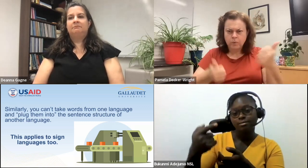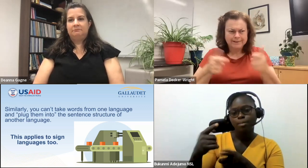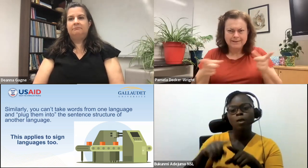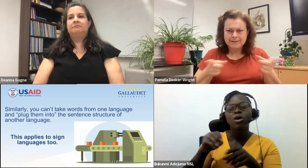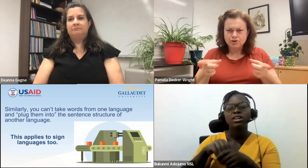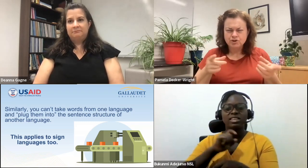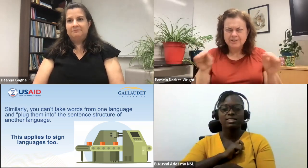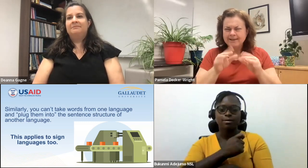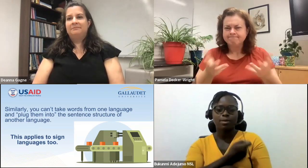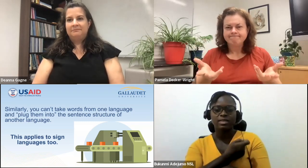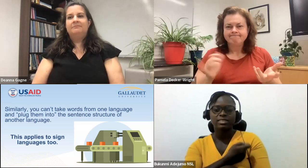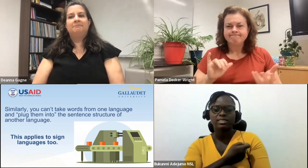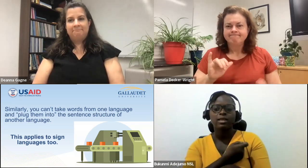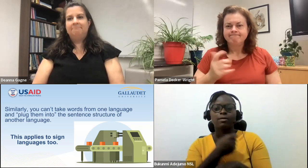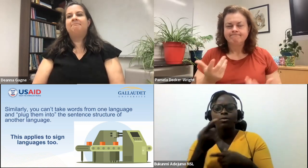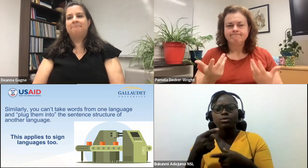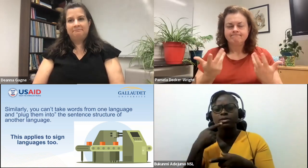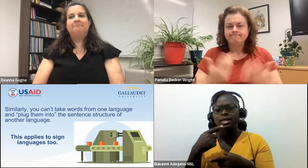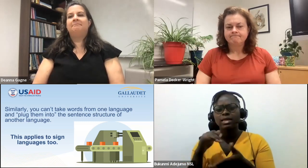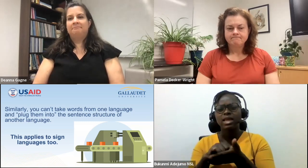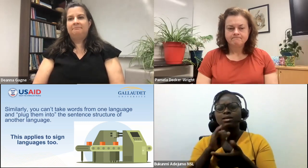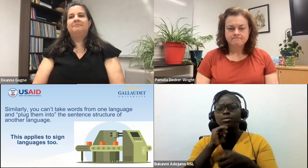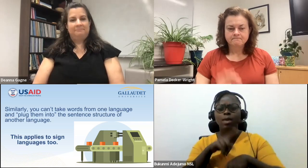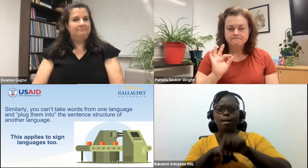and if you're trying to plug one into the other. It's not going to work